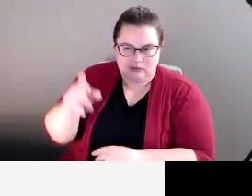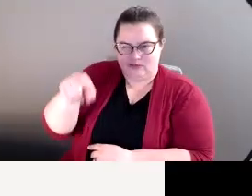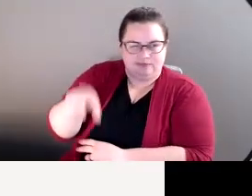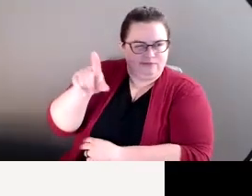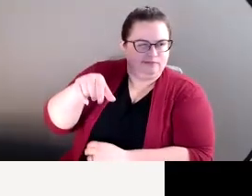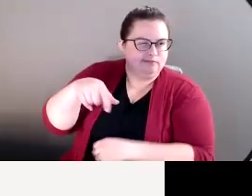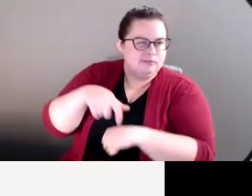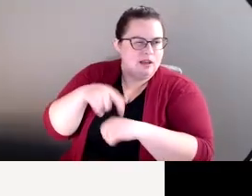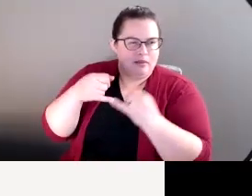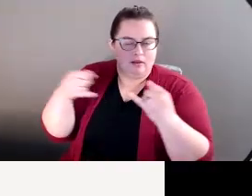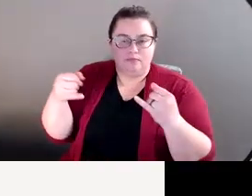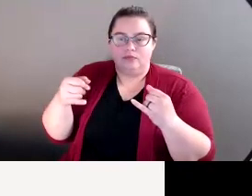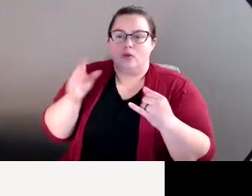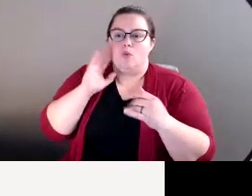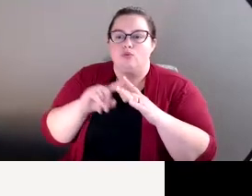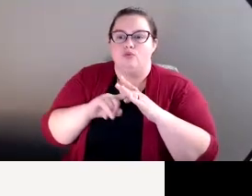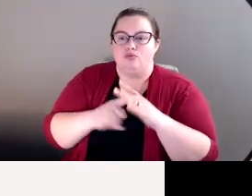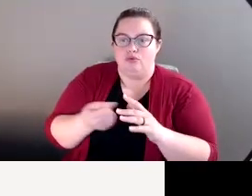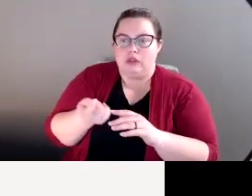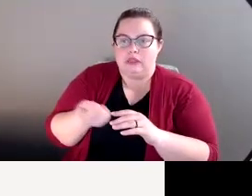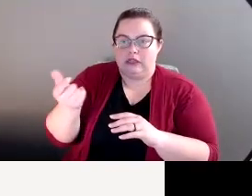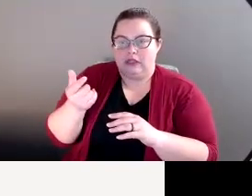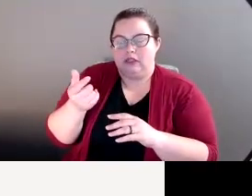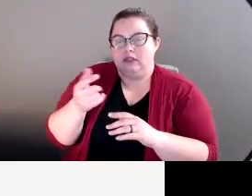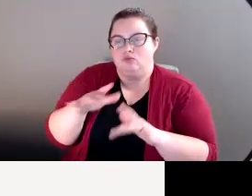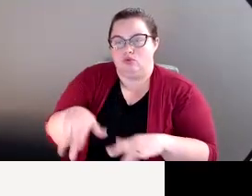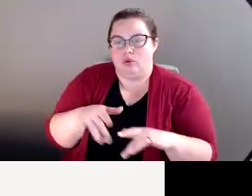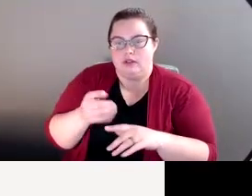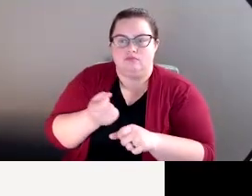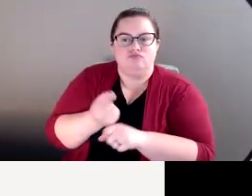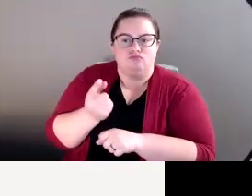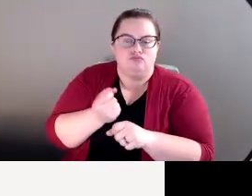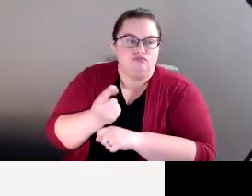they will start deleting recordings on an annual basis as well too.